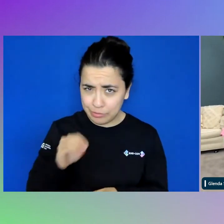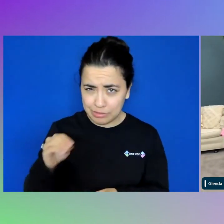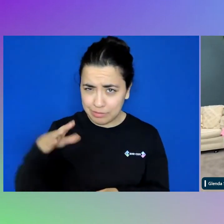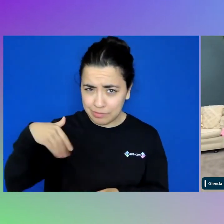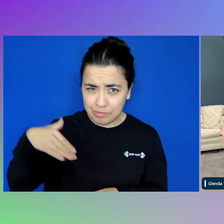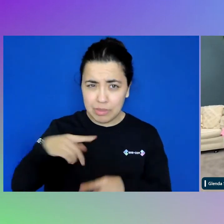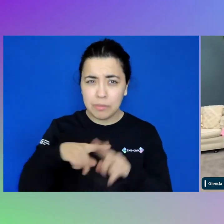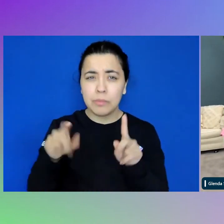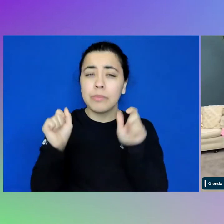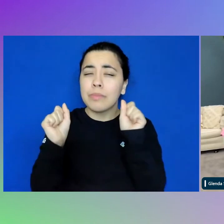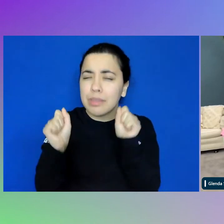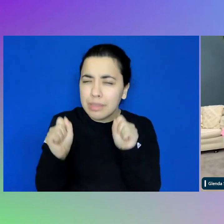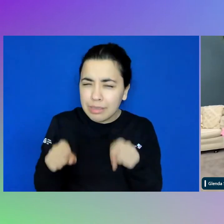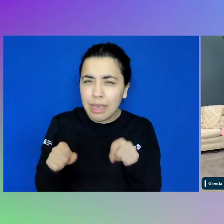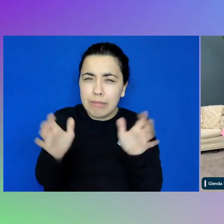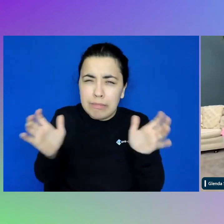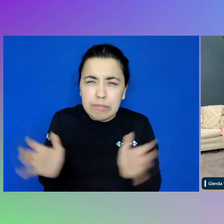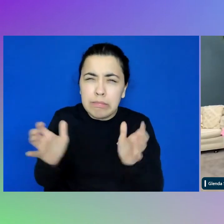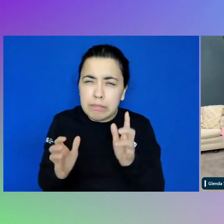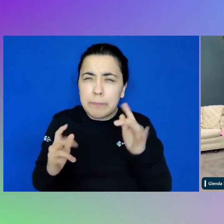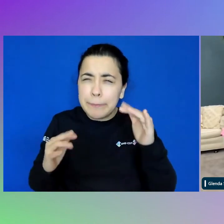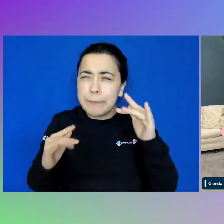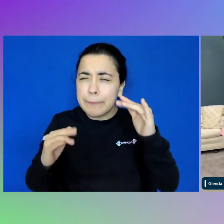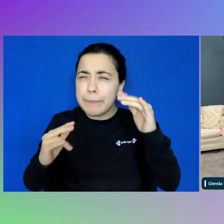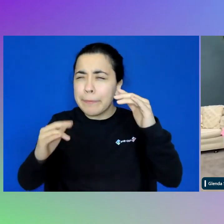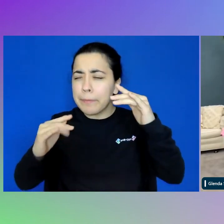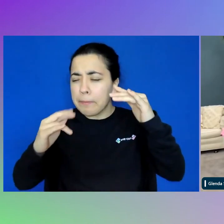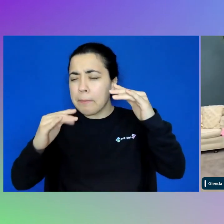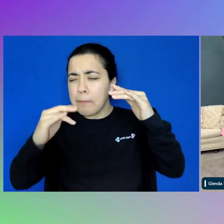can dream and push for that. So it is still to this day, you